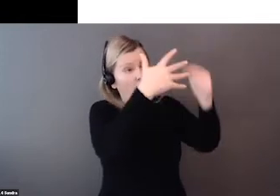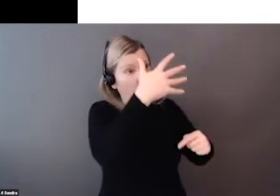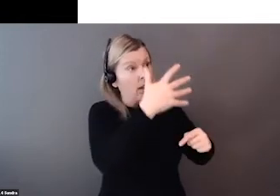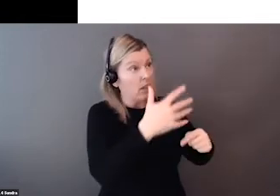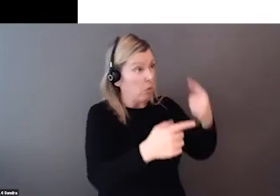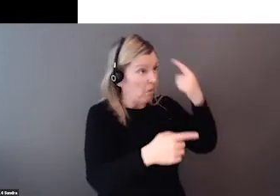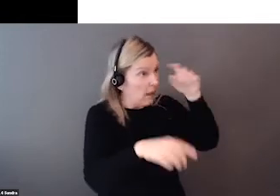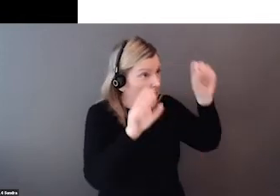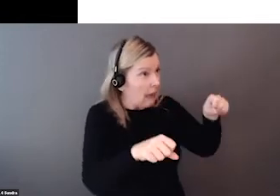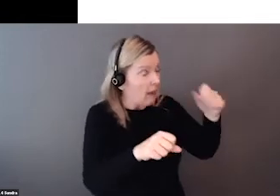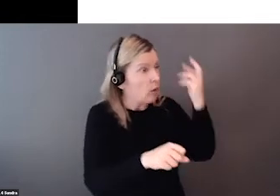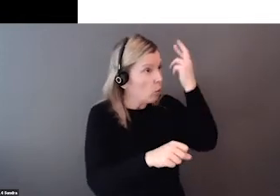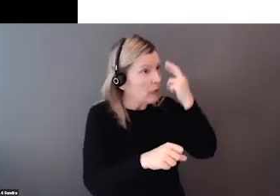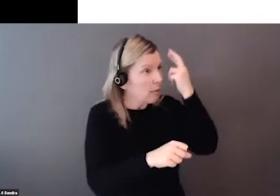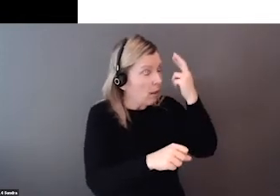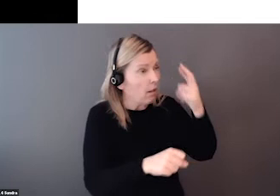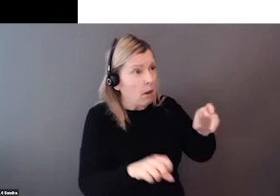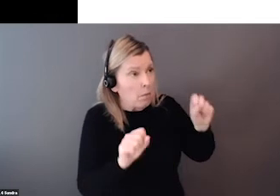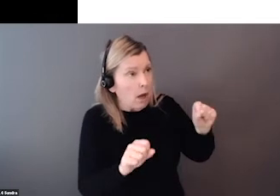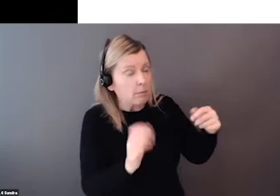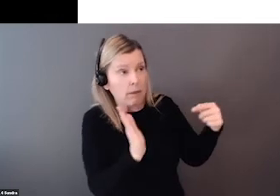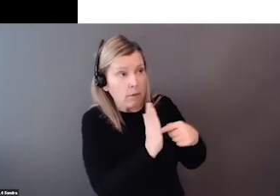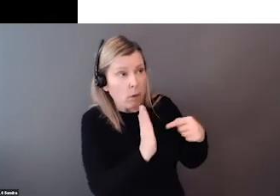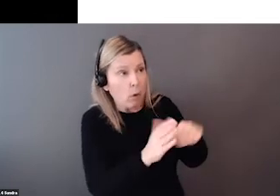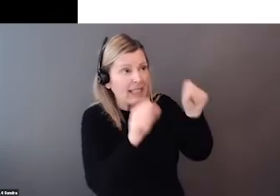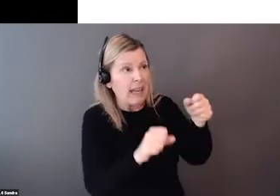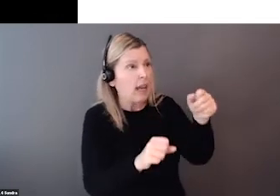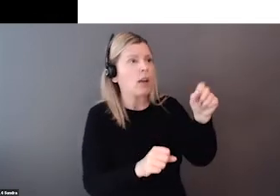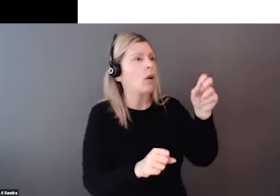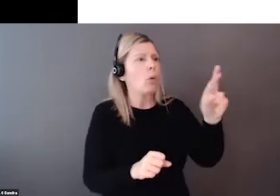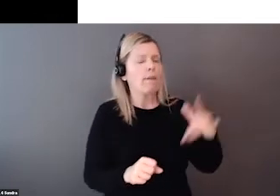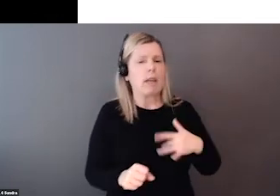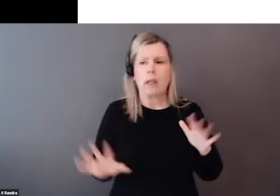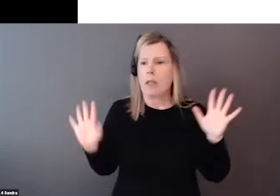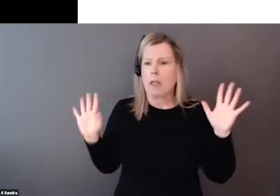of each workplace support that we have identified within their specific context to truly identify